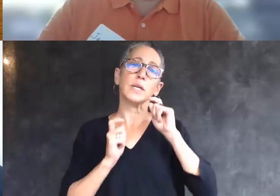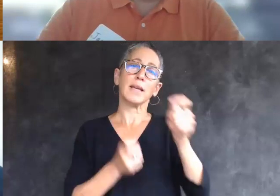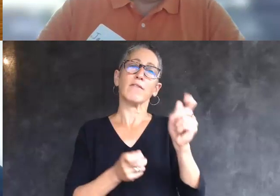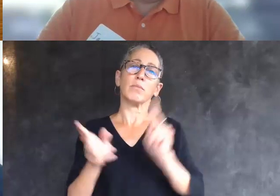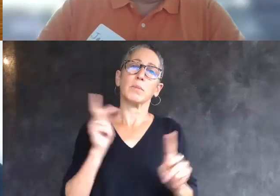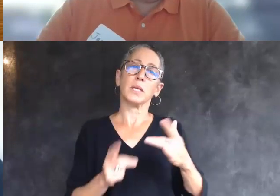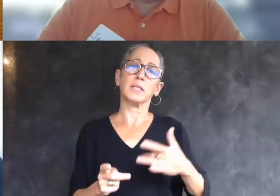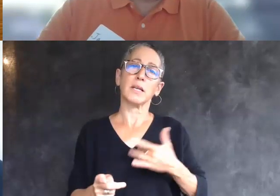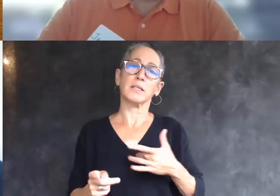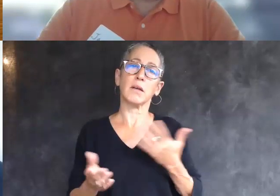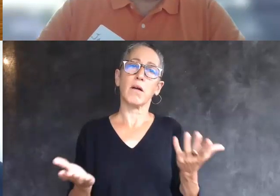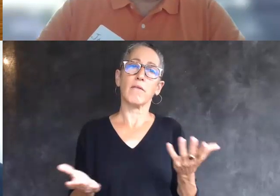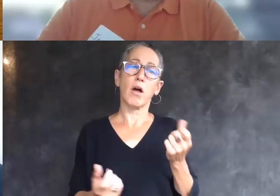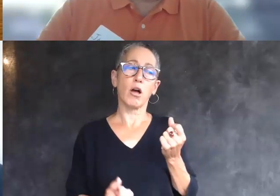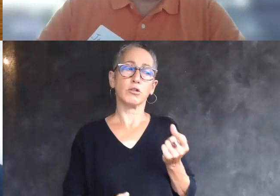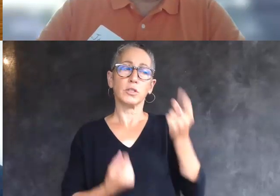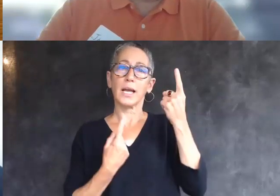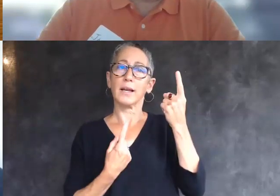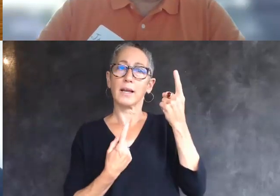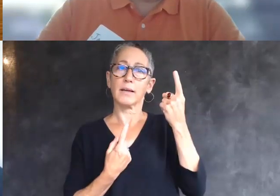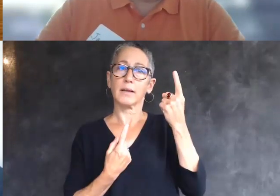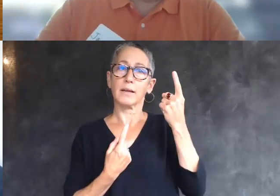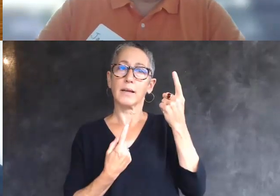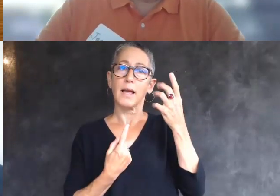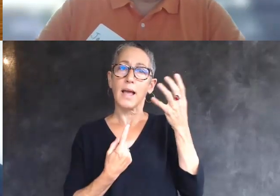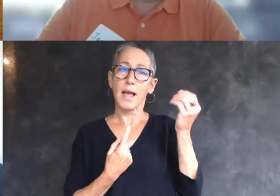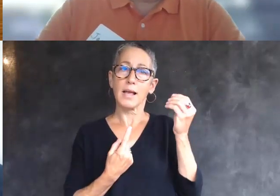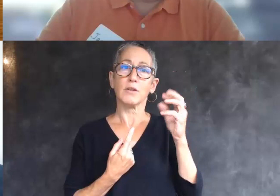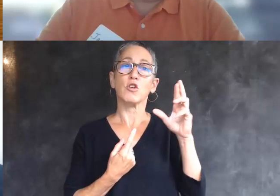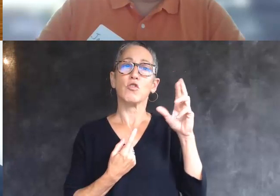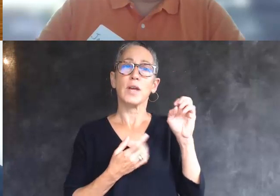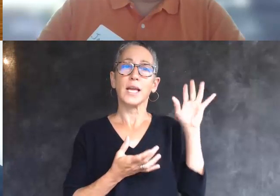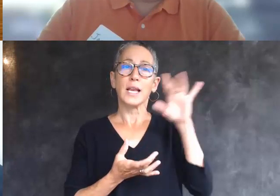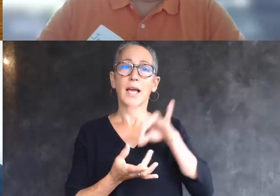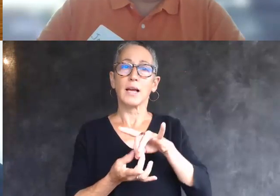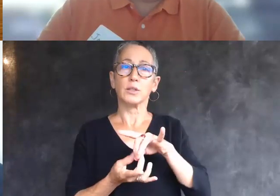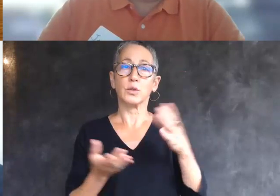And then to create activities where we are reconnecting to those traditional practices, the